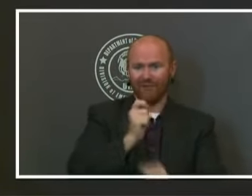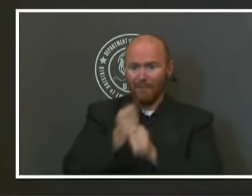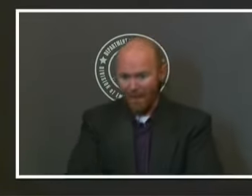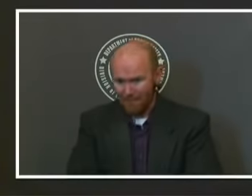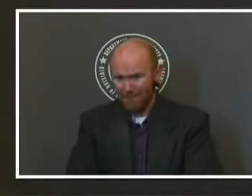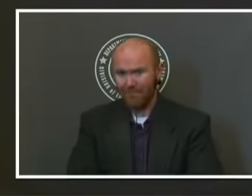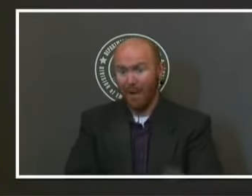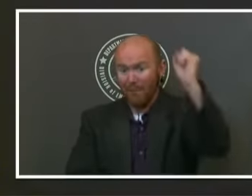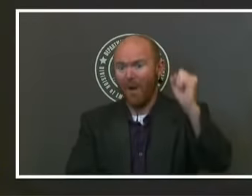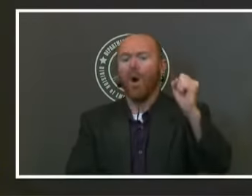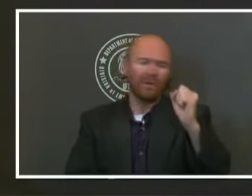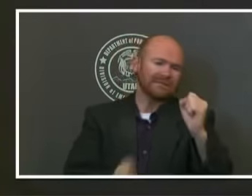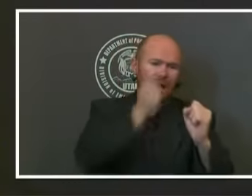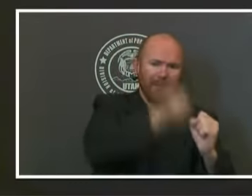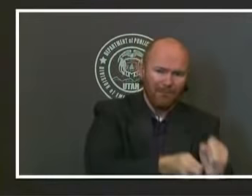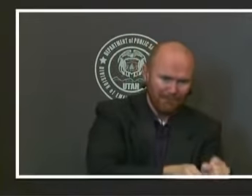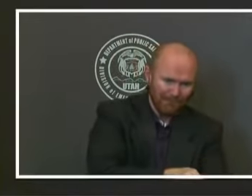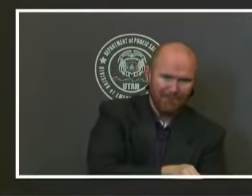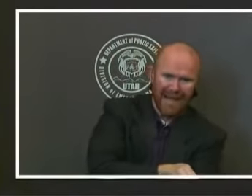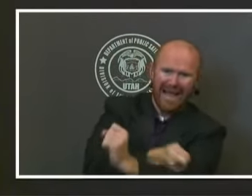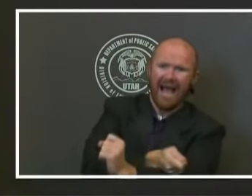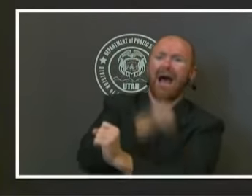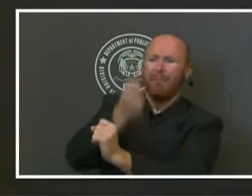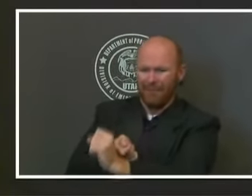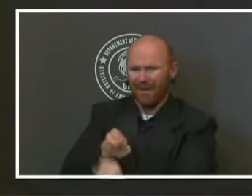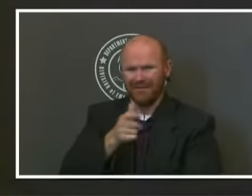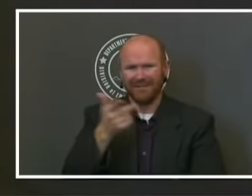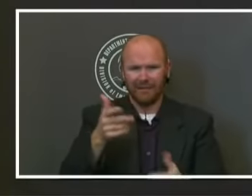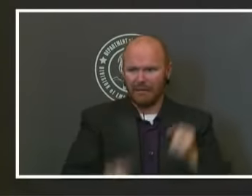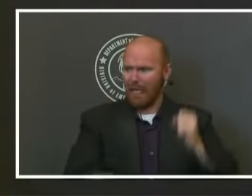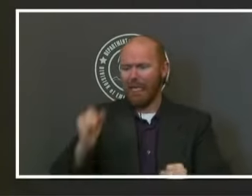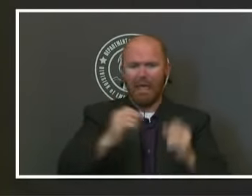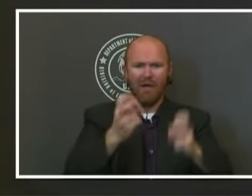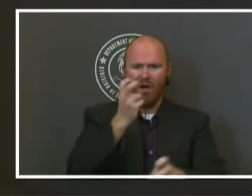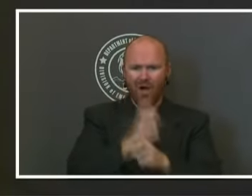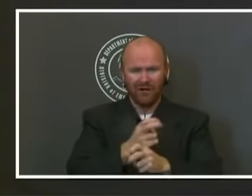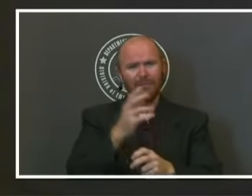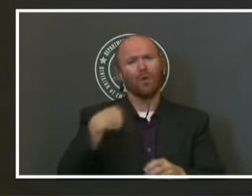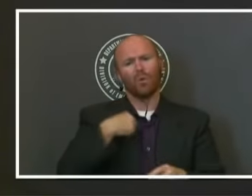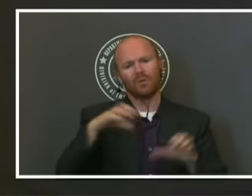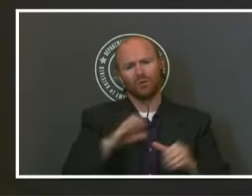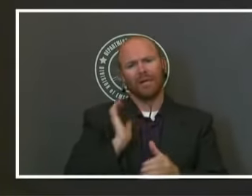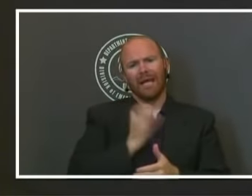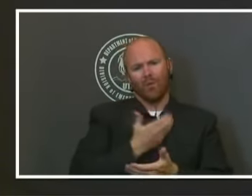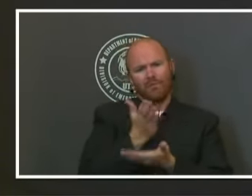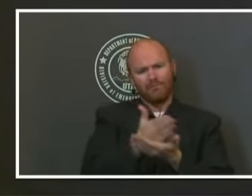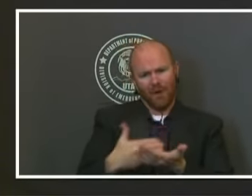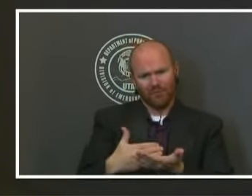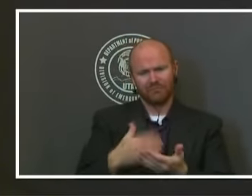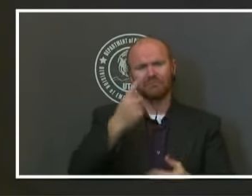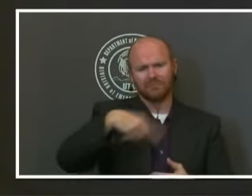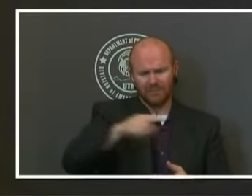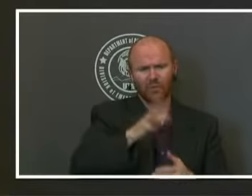another arena but then again I always do our part I'm very